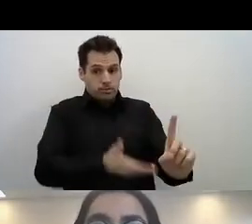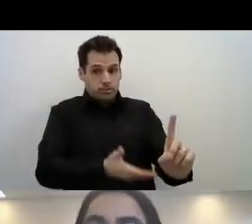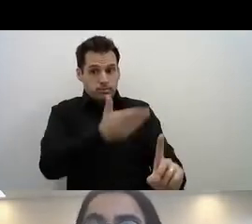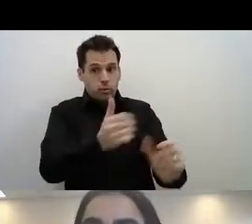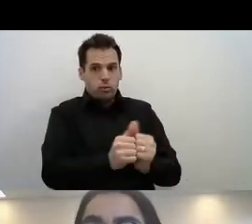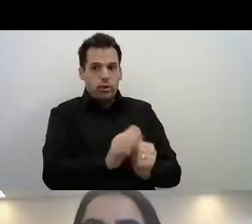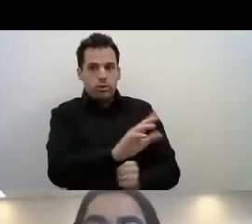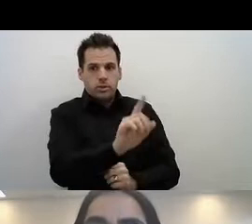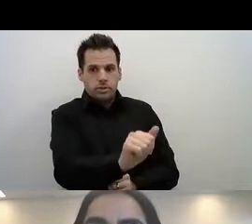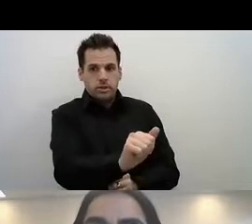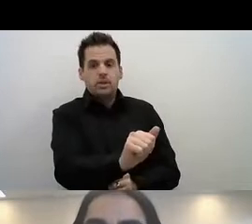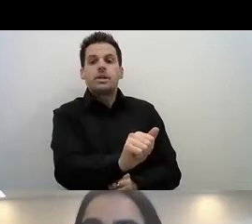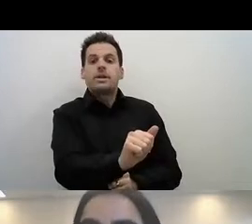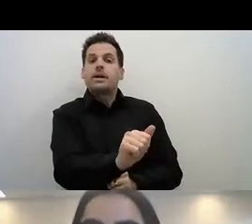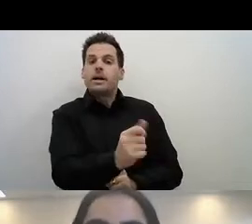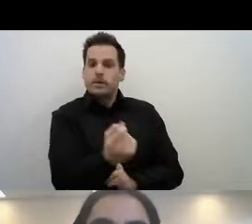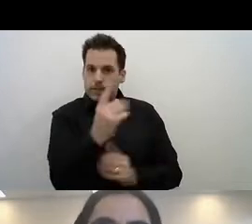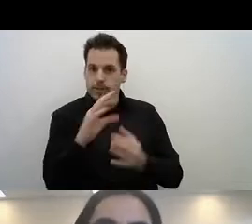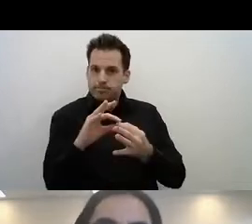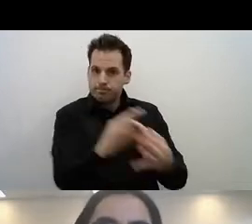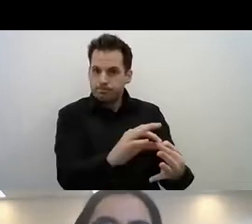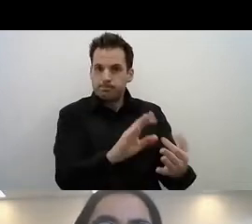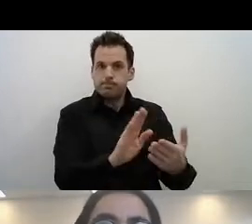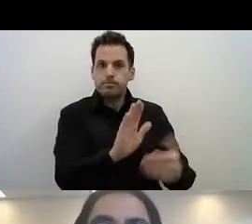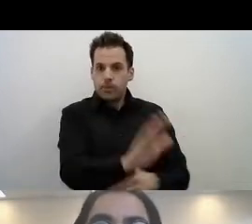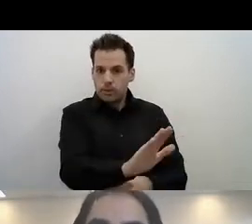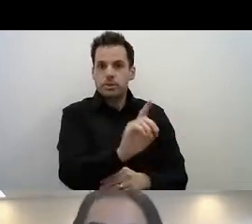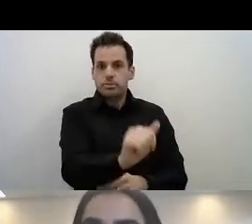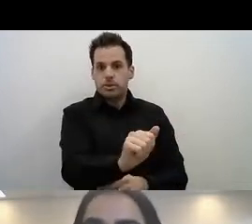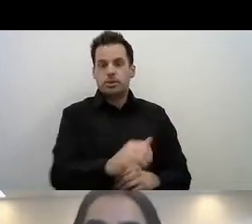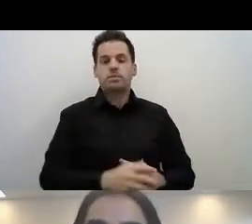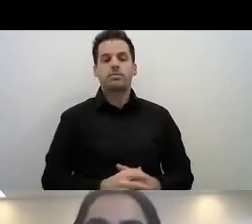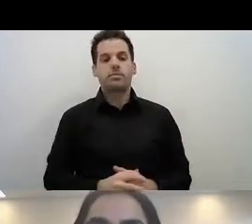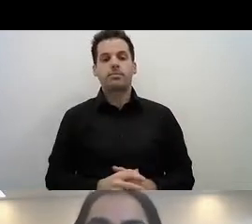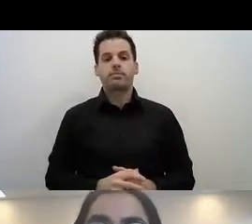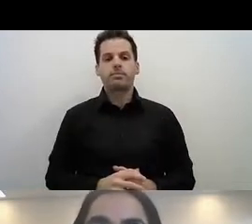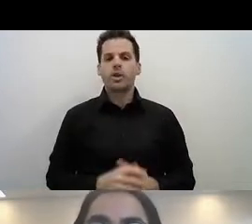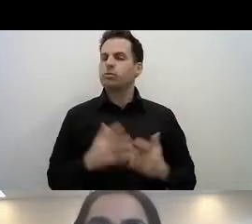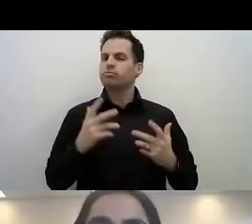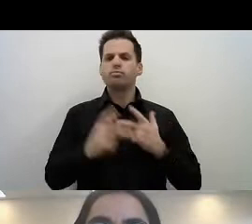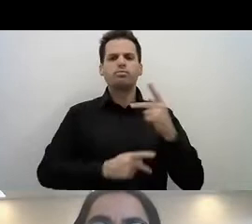ways that relate specifically to that disability now the type of assistance that a service animal